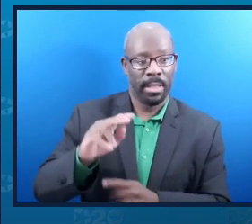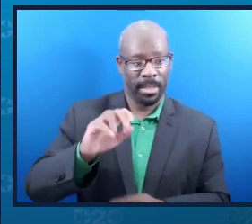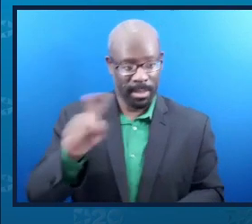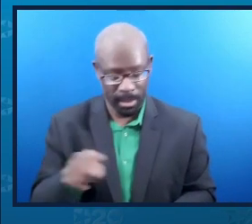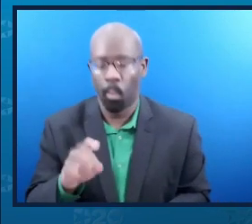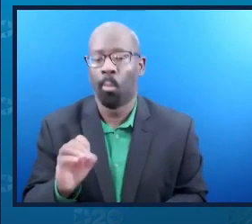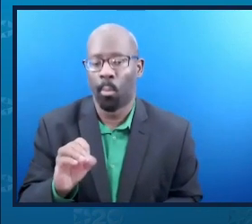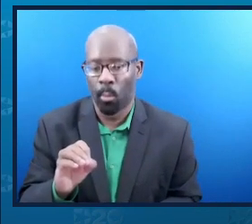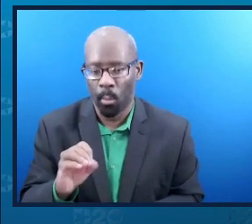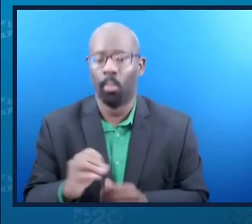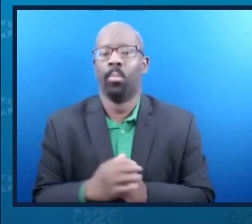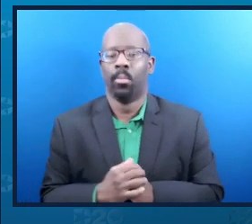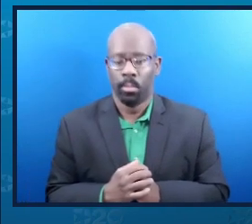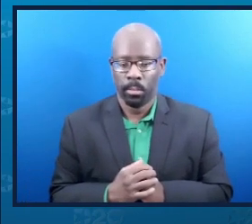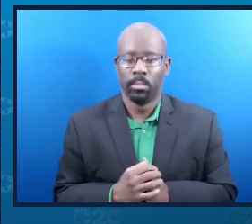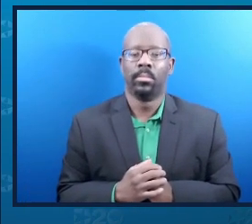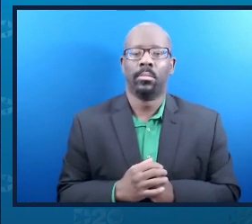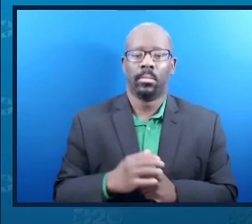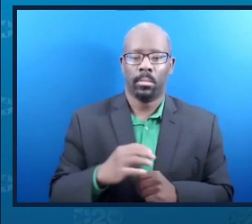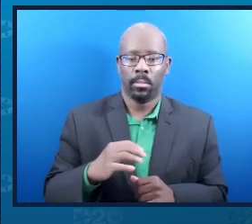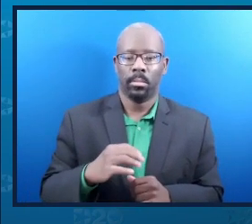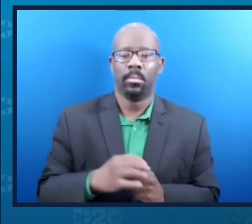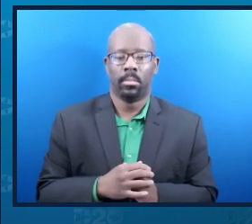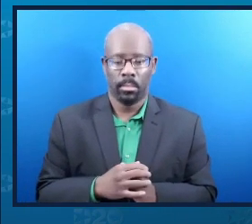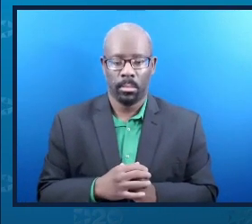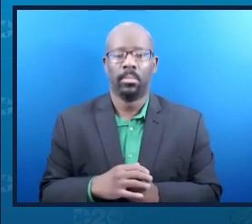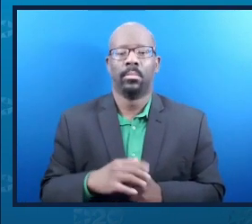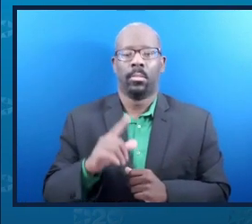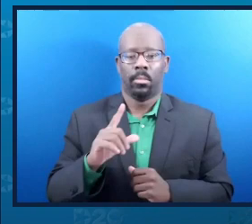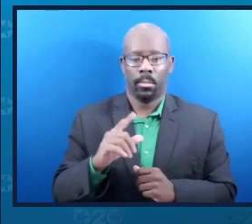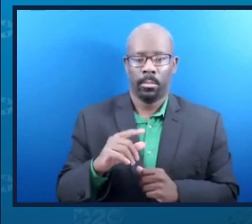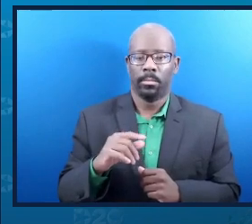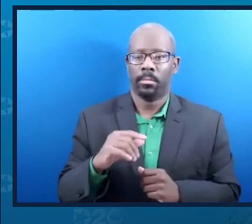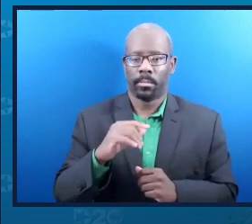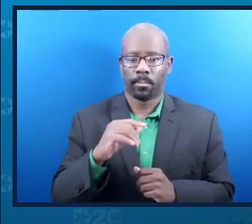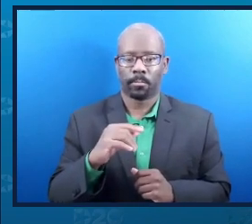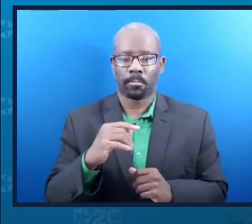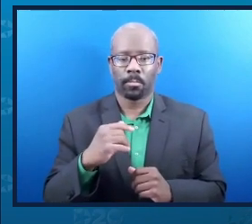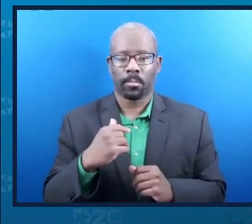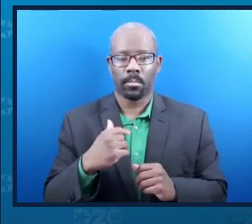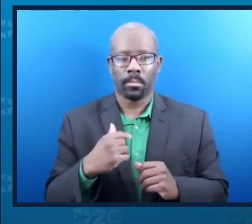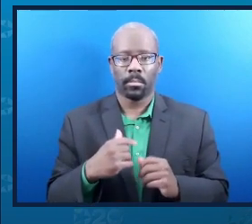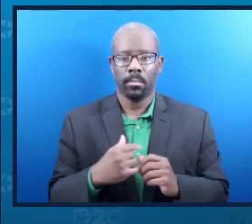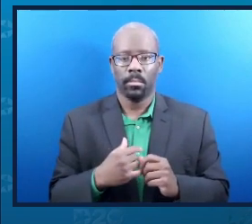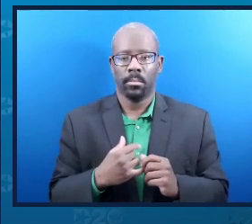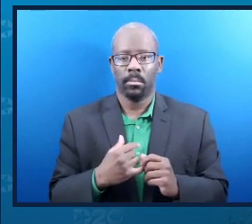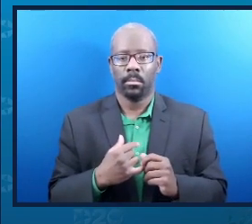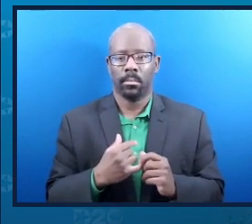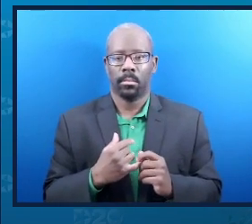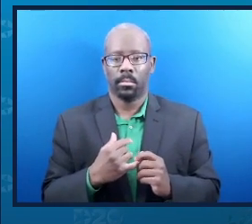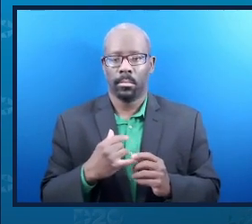RATES ARE OFTEN HIGHER. A LOT OF KIDS HAVE ASTHMA. SWITCHING TO RENEWABLE ENERGY